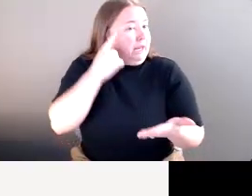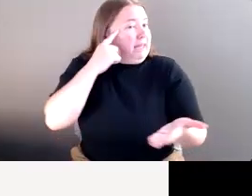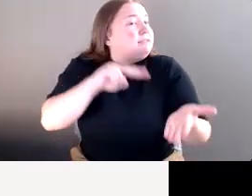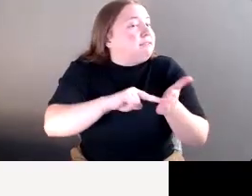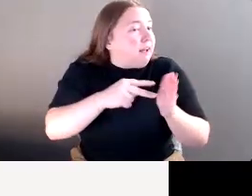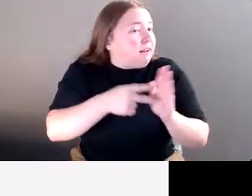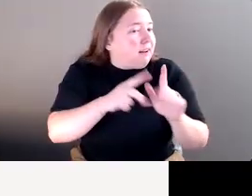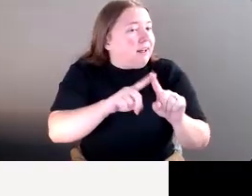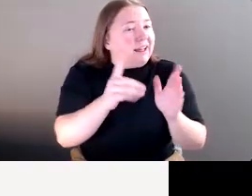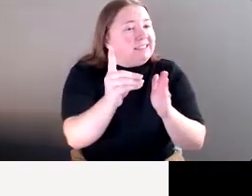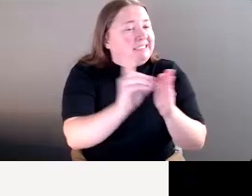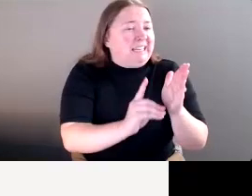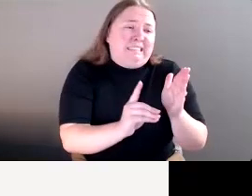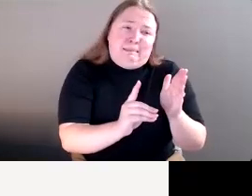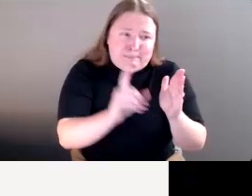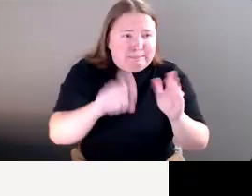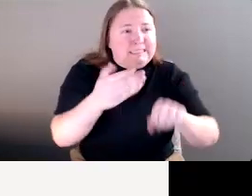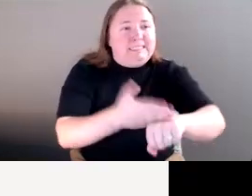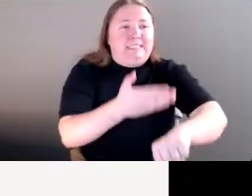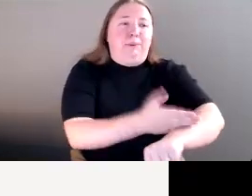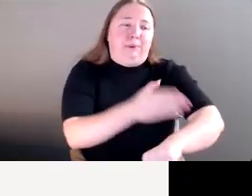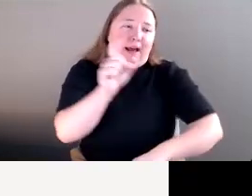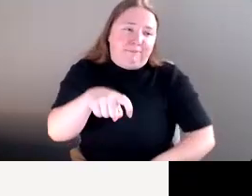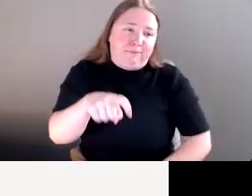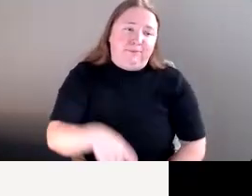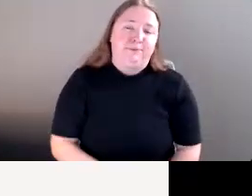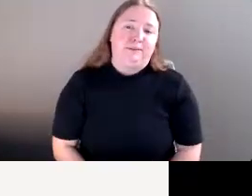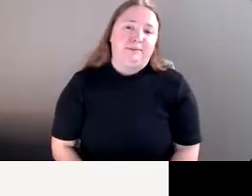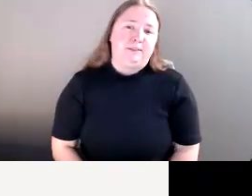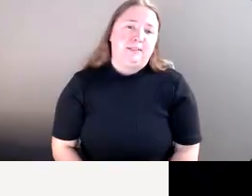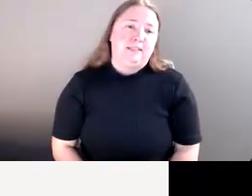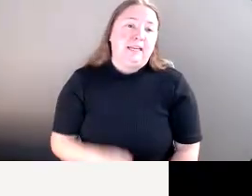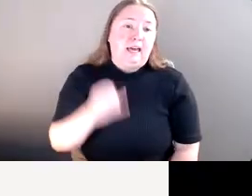the design of it needs to be updated as well too, if I do come across anything